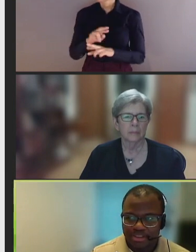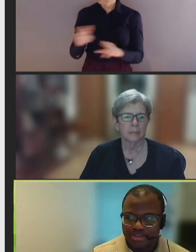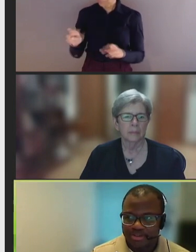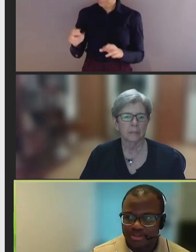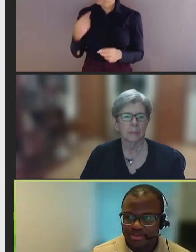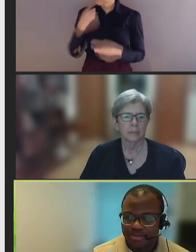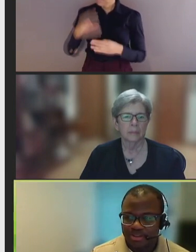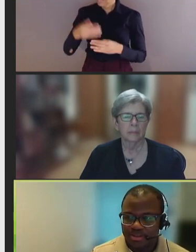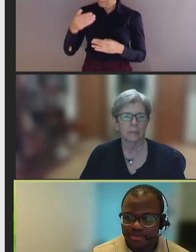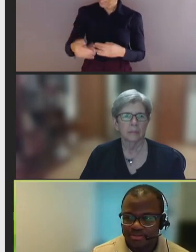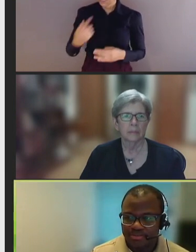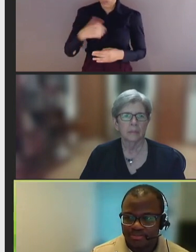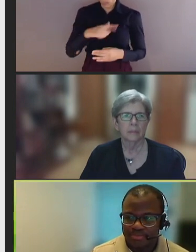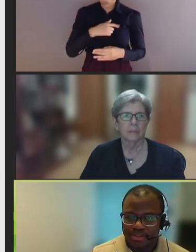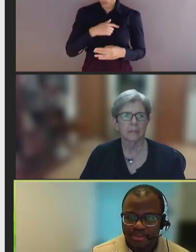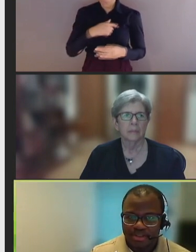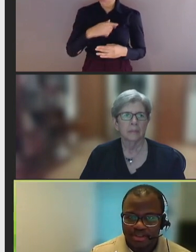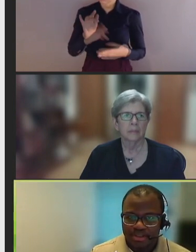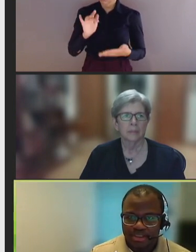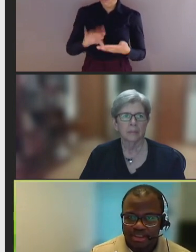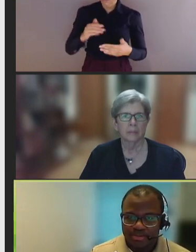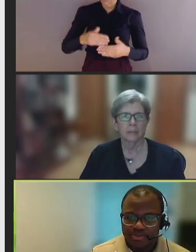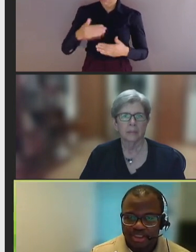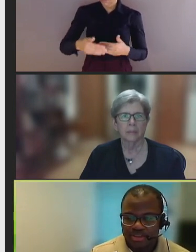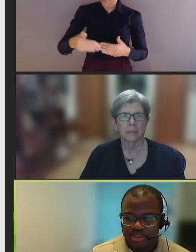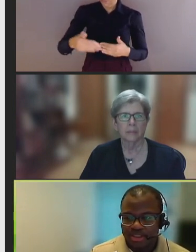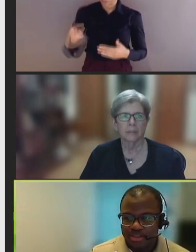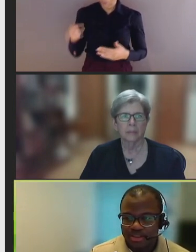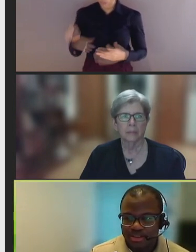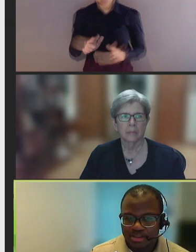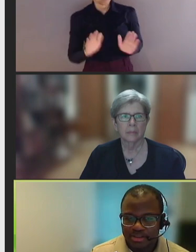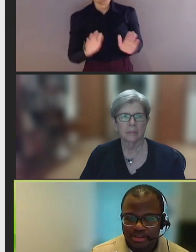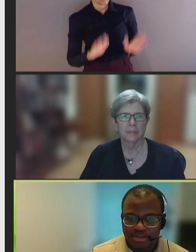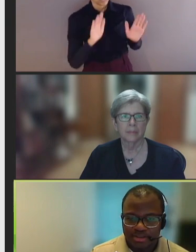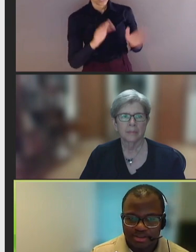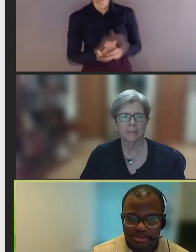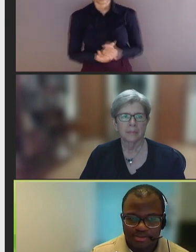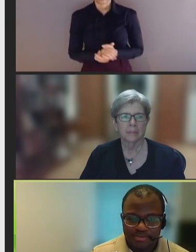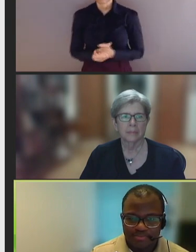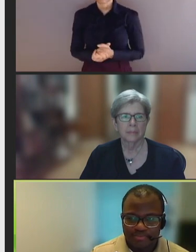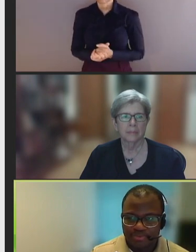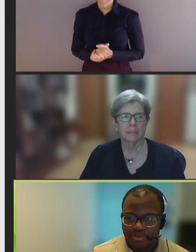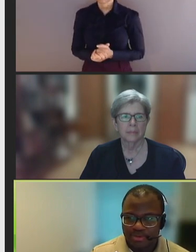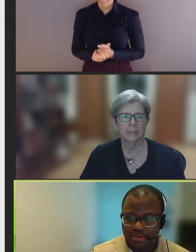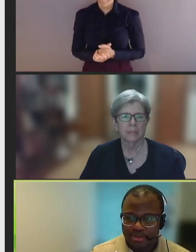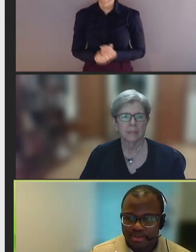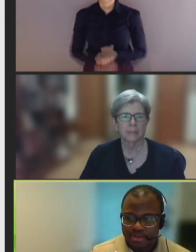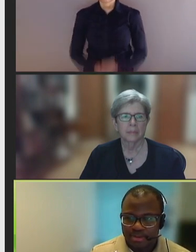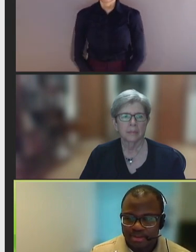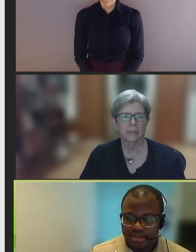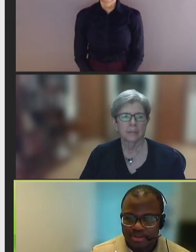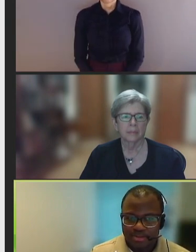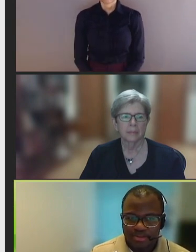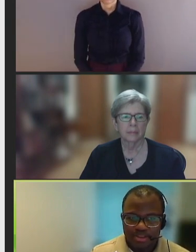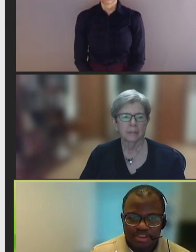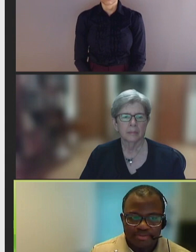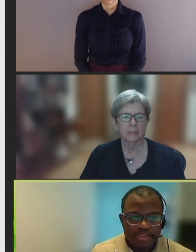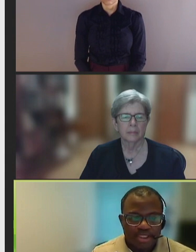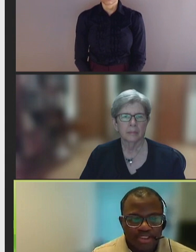Jonathan Wortham: Excellent. Okay. So, next slide. Okay. So,